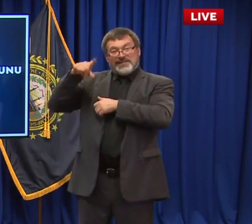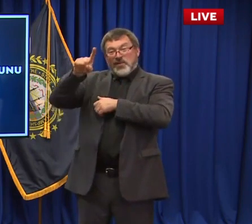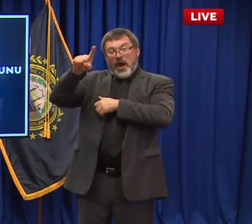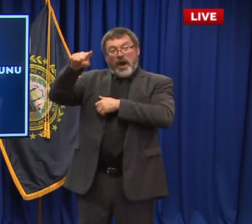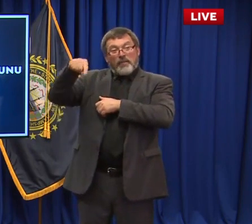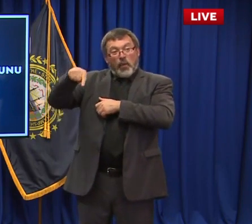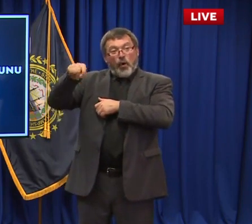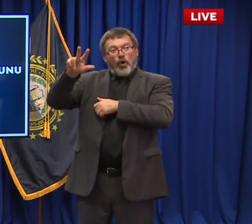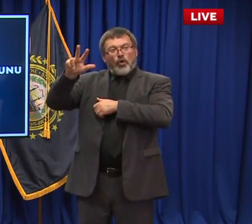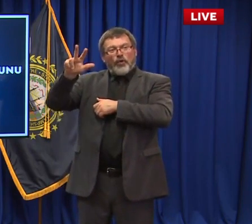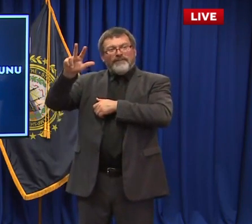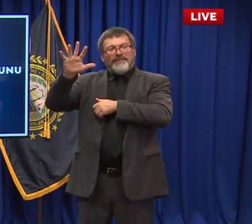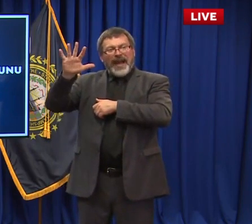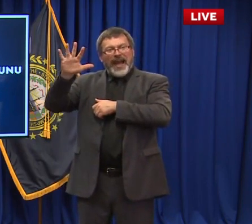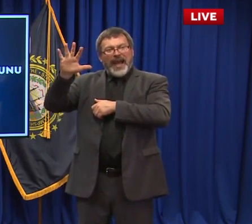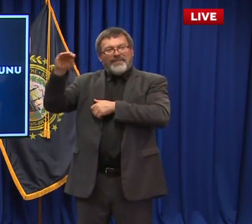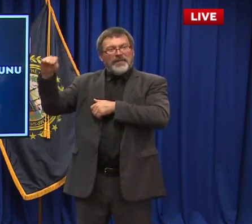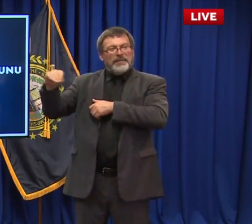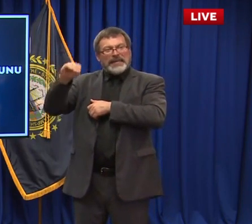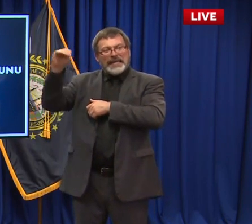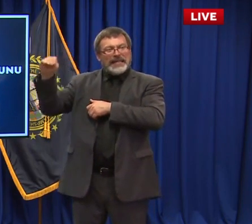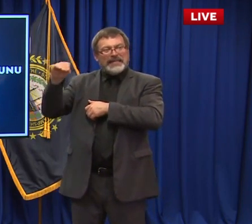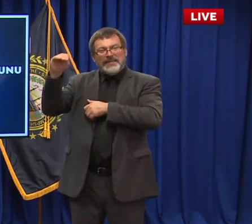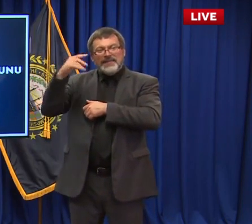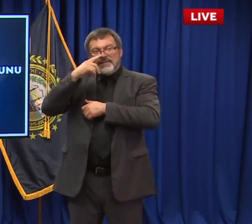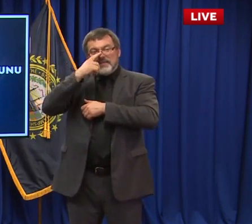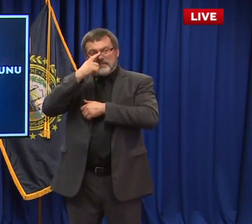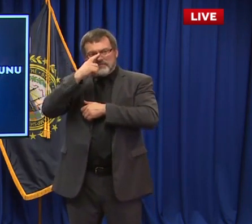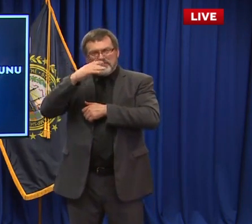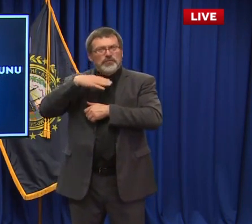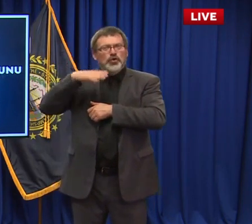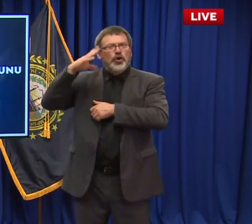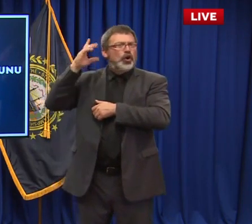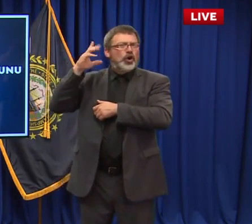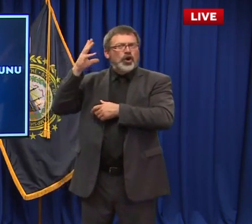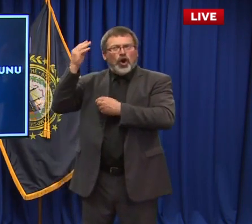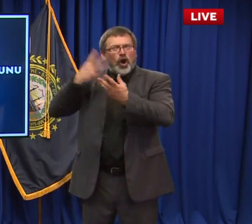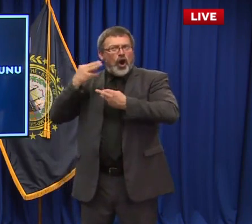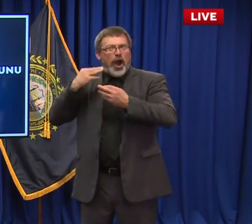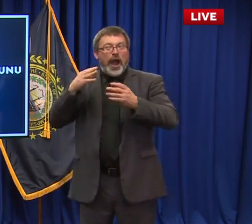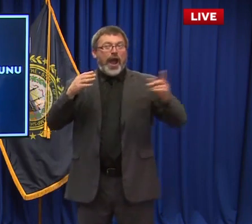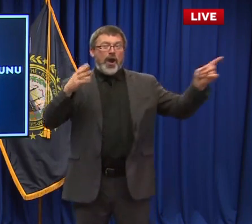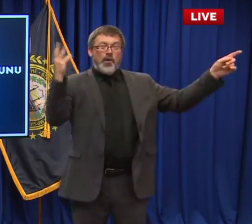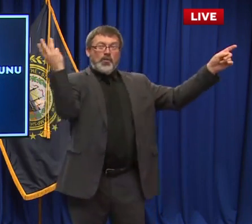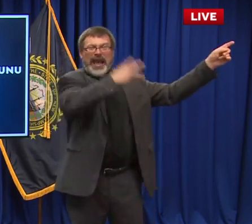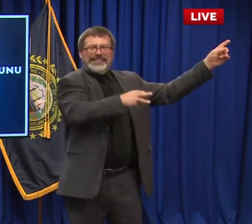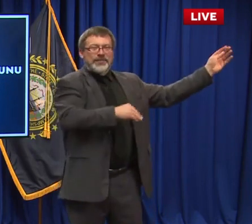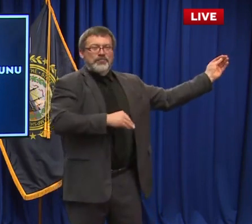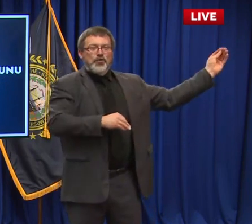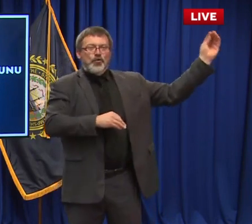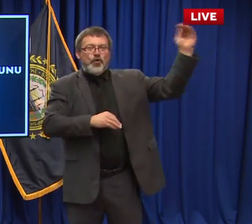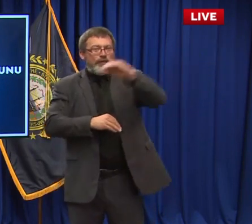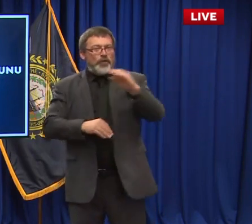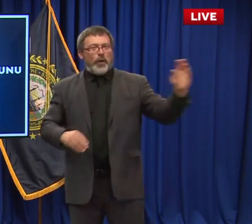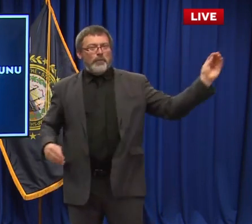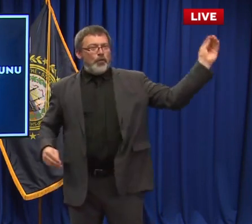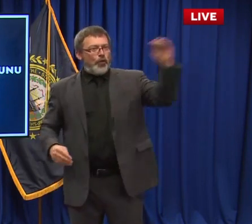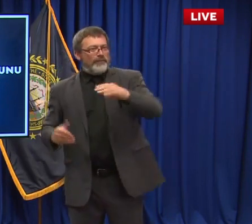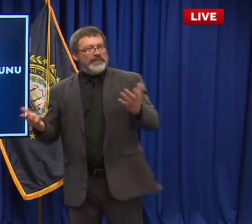IT IS UP TO 1.30 5 MILLION OF US ALTHOUGH, THAT NUMBER IS GROWING. A LOT OF PEOPLE ARE MOVING HERE FROM THE WEST COAST.